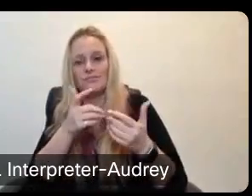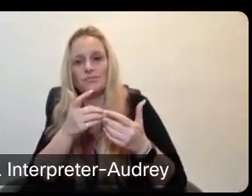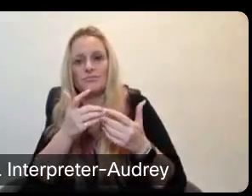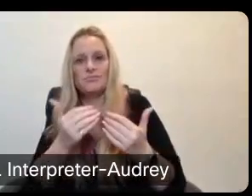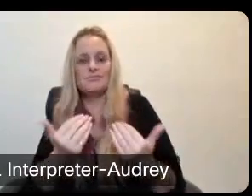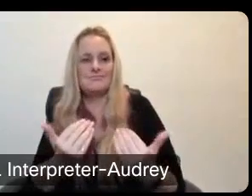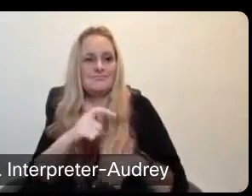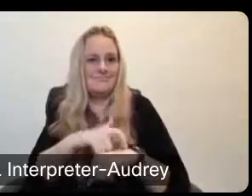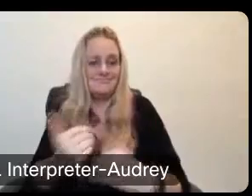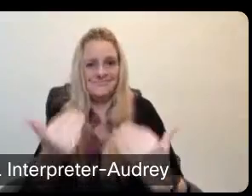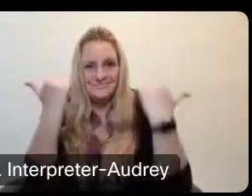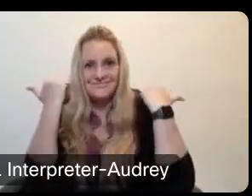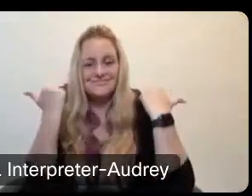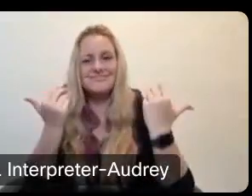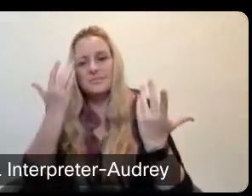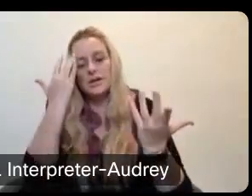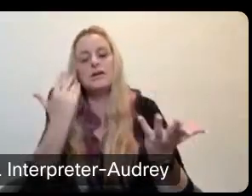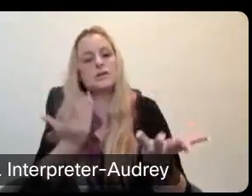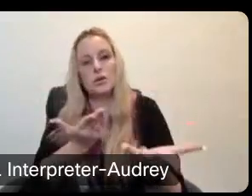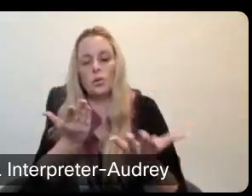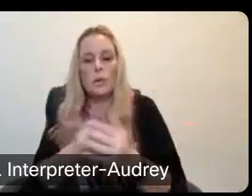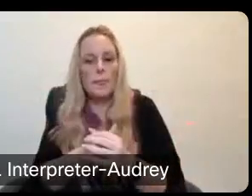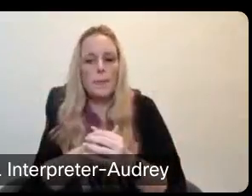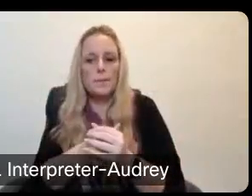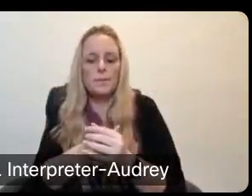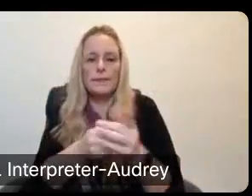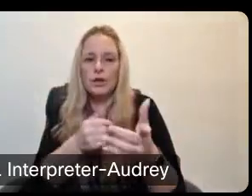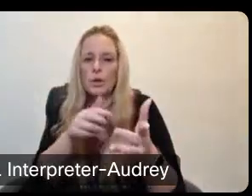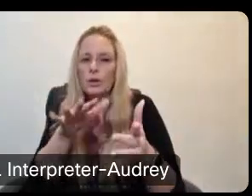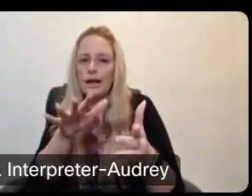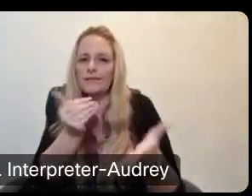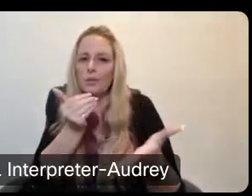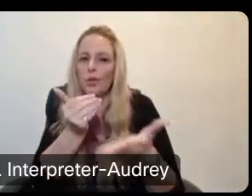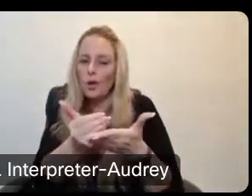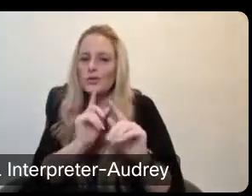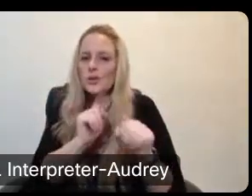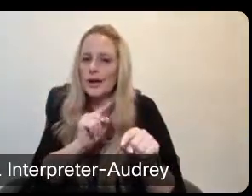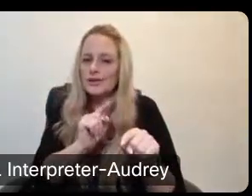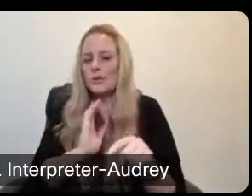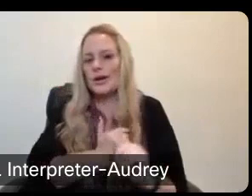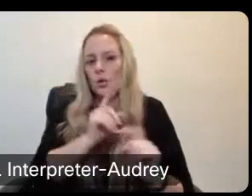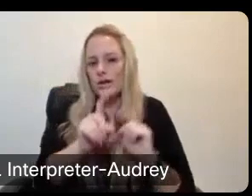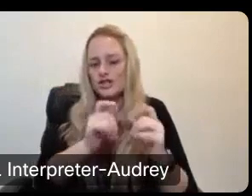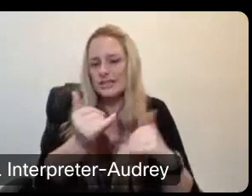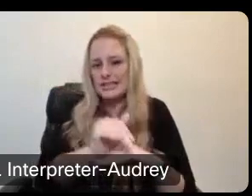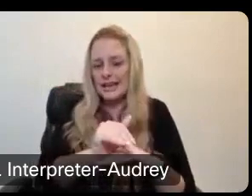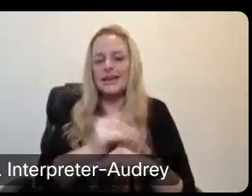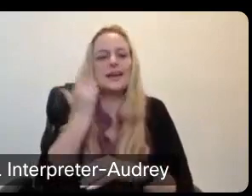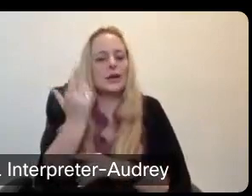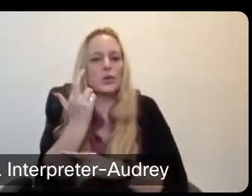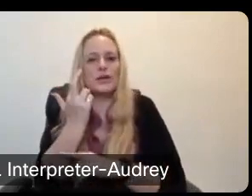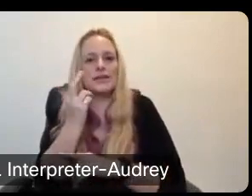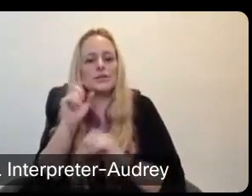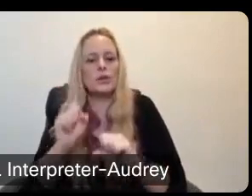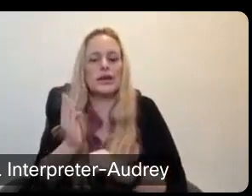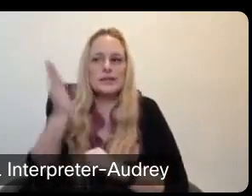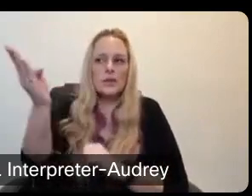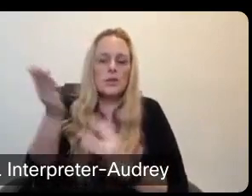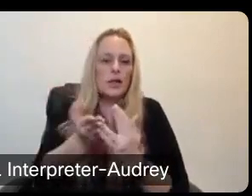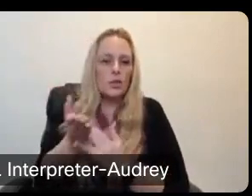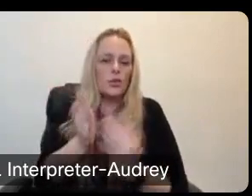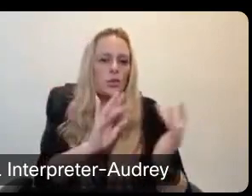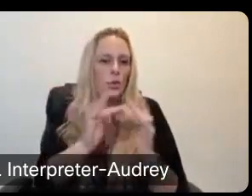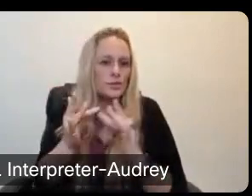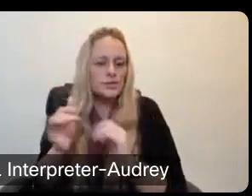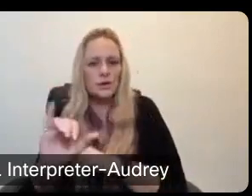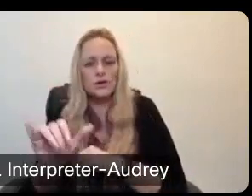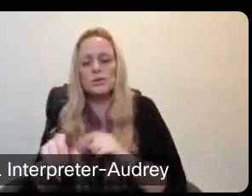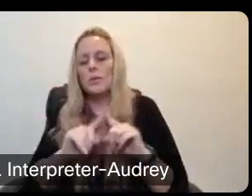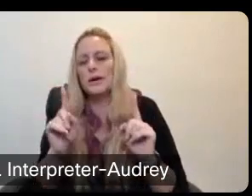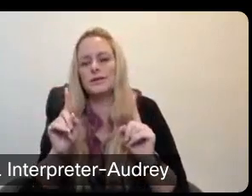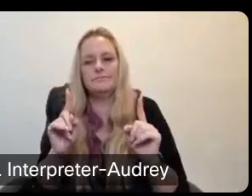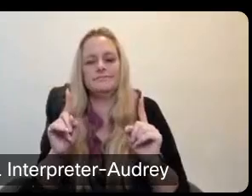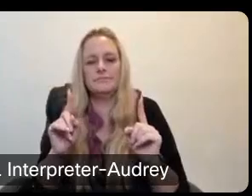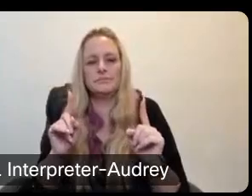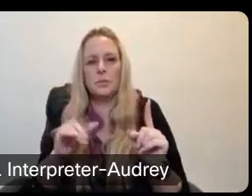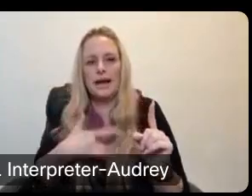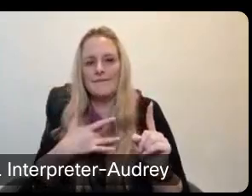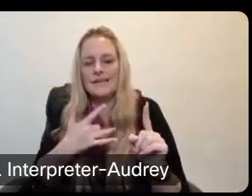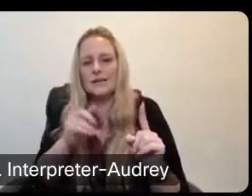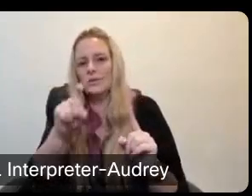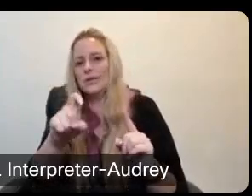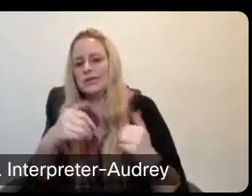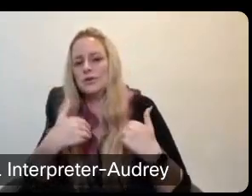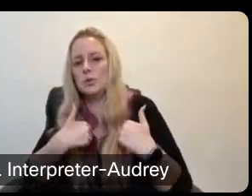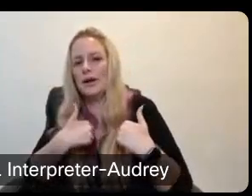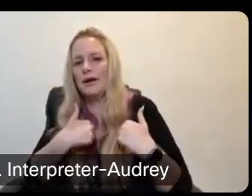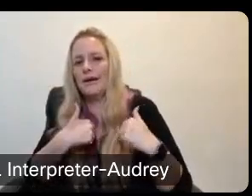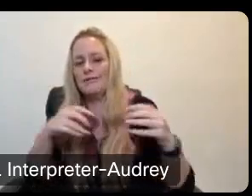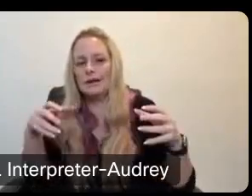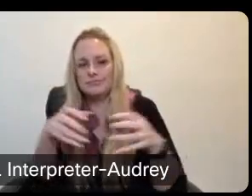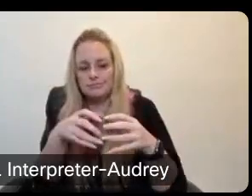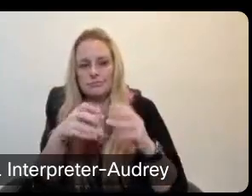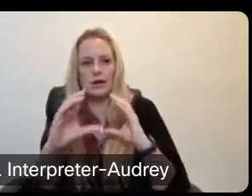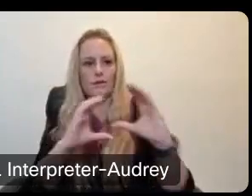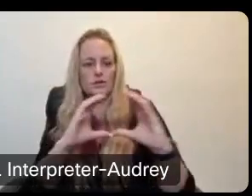Everybody else's questions. You've, you've kind of come close to answering our questions tonight and I realized we can submit through the website as well, but I, I I think a conversation might be in order.